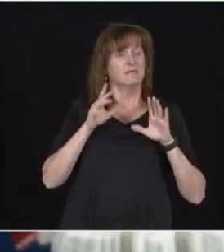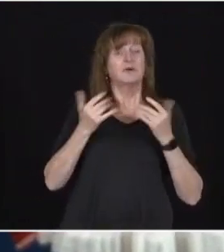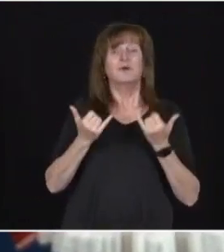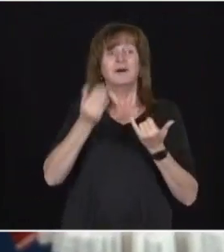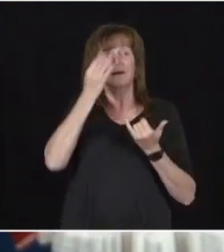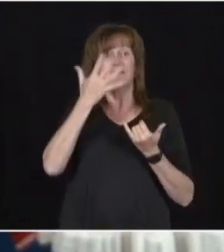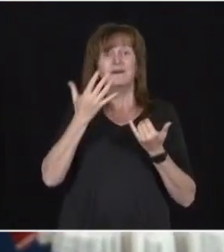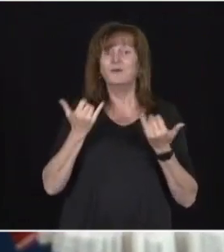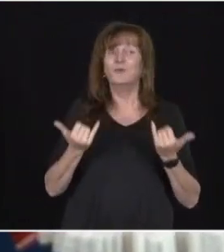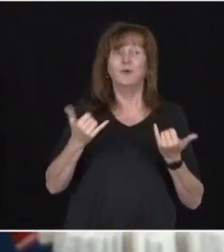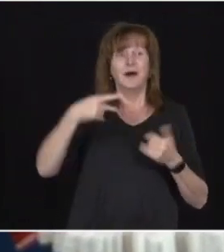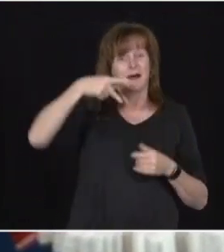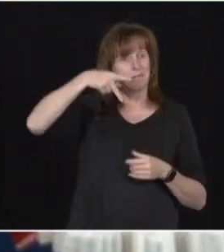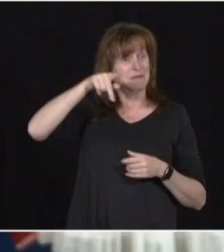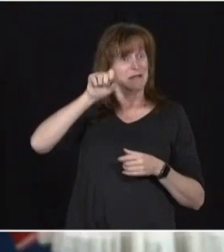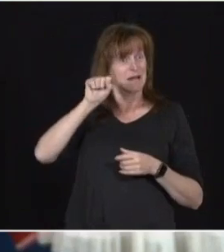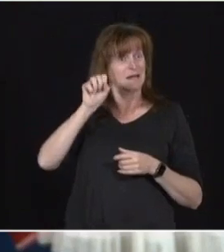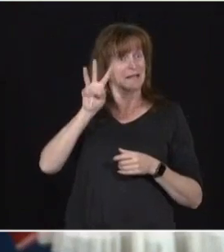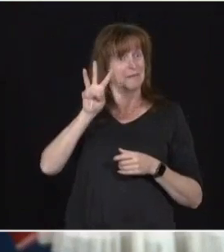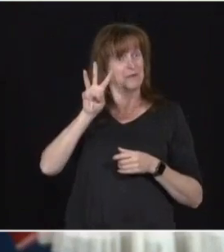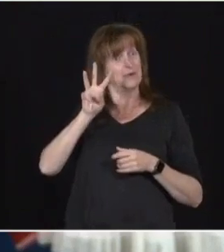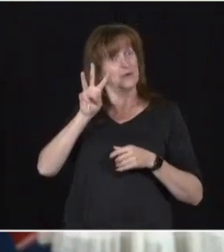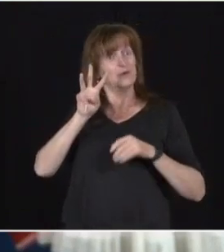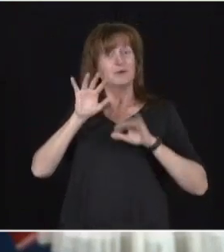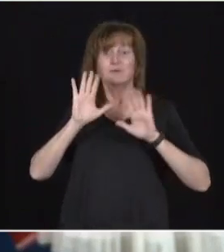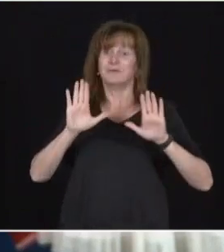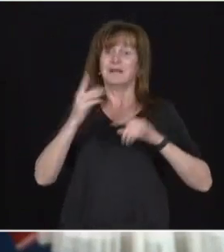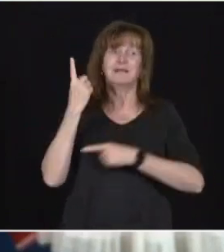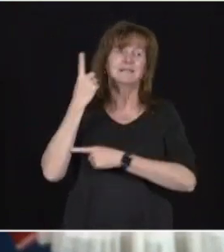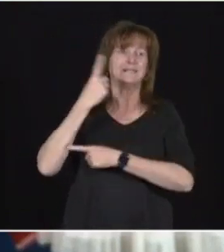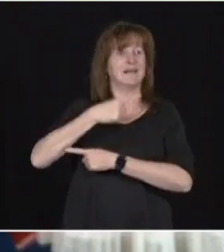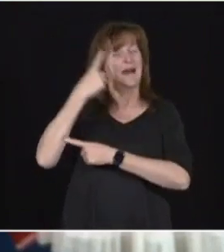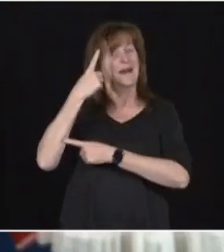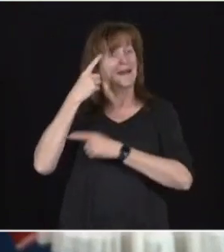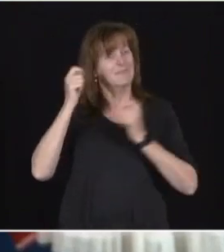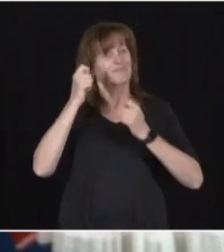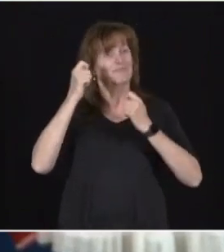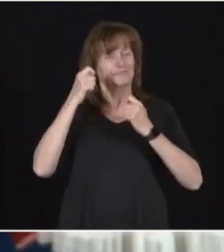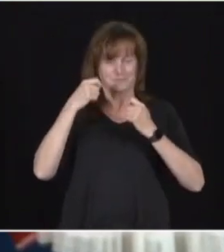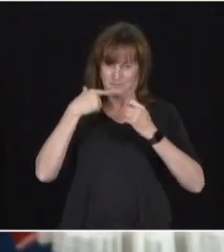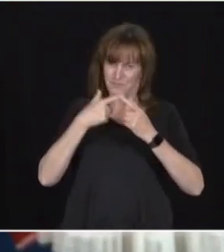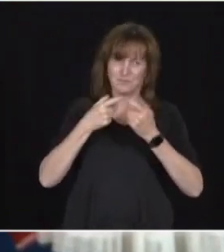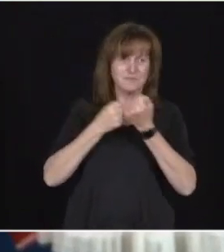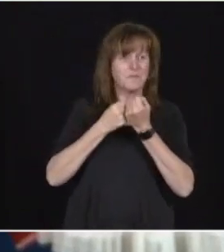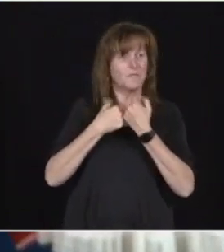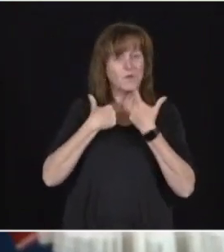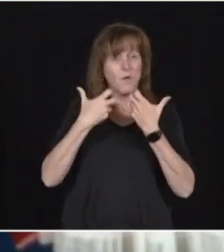It's personal support worker day, thank you from the bottom of our hearts, our wonderful personal support workers.